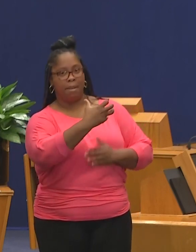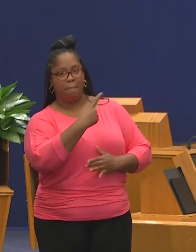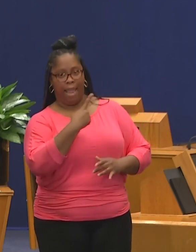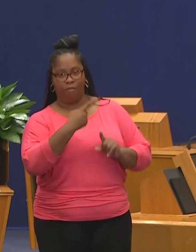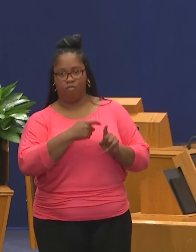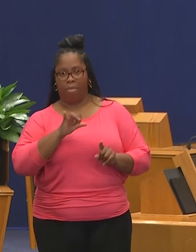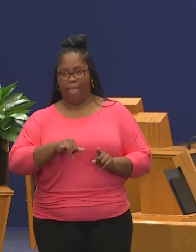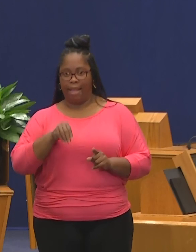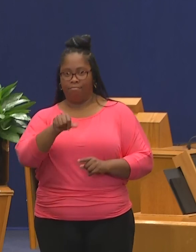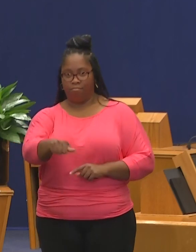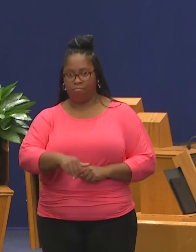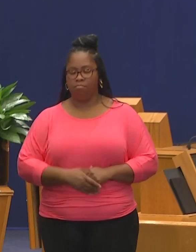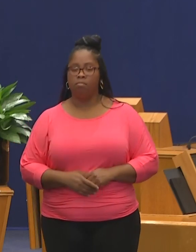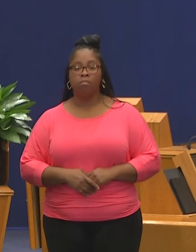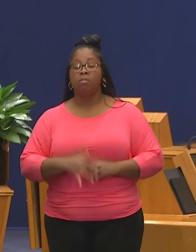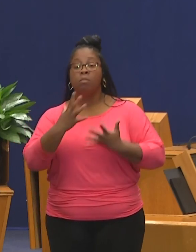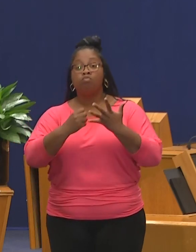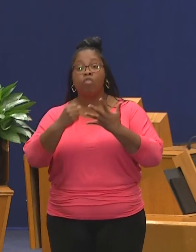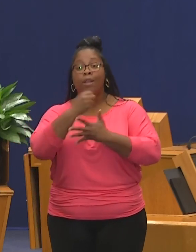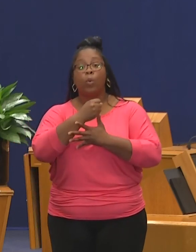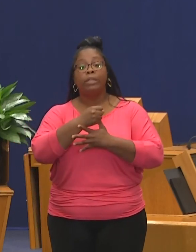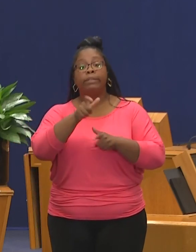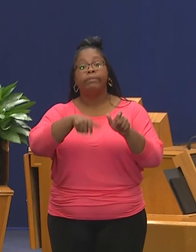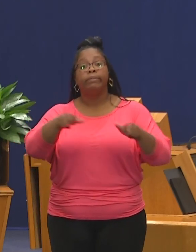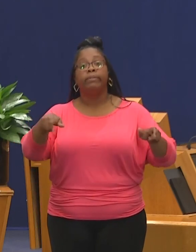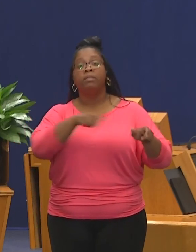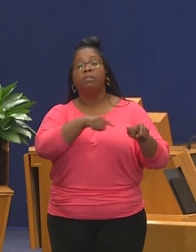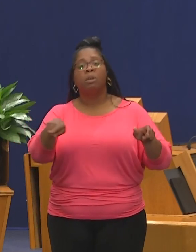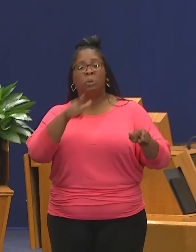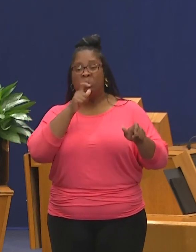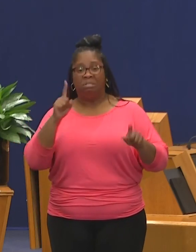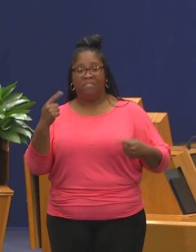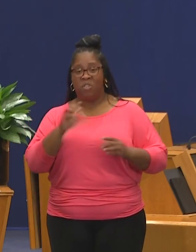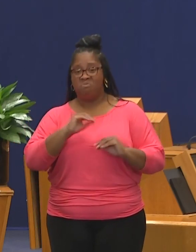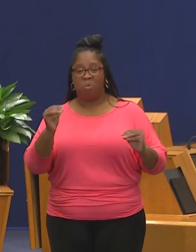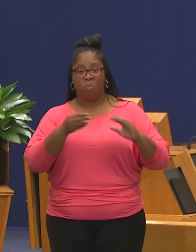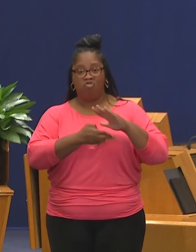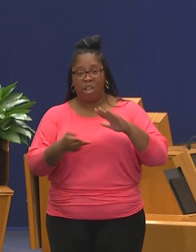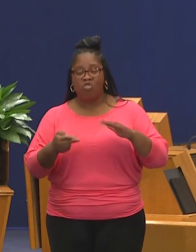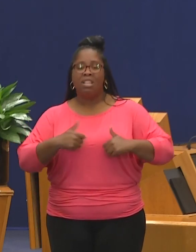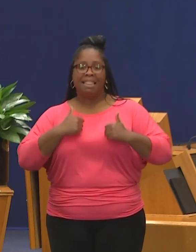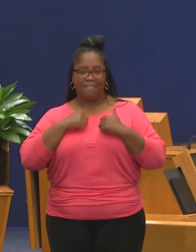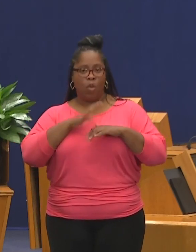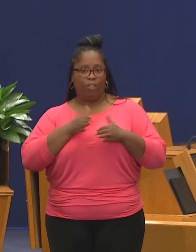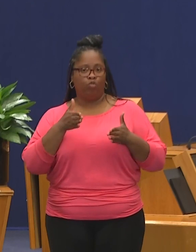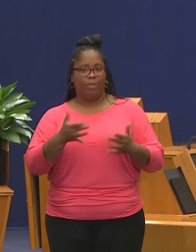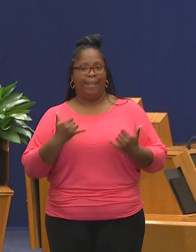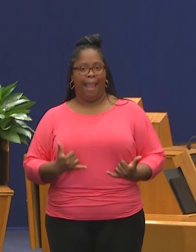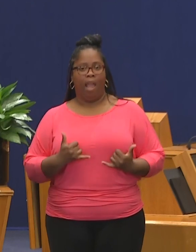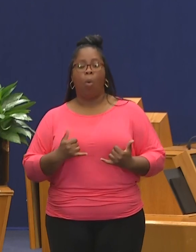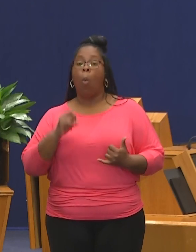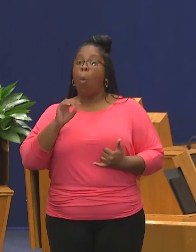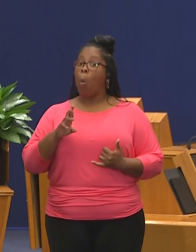FOR THESE EFFORTS. AS I SAID, WE'RE REALLY PRIORITIZING INDIVIDUALS FOR THESE SITES WHO ARE UNSHELTERED,